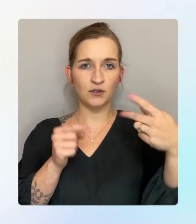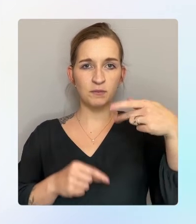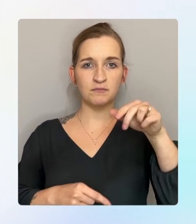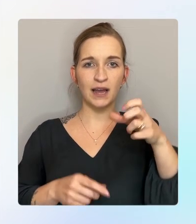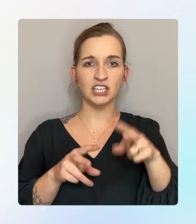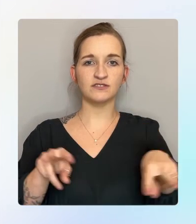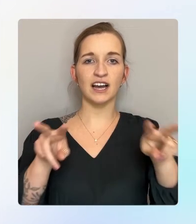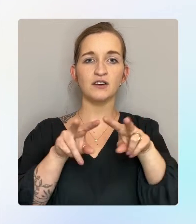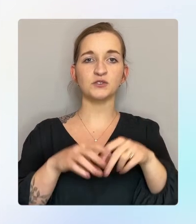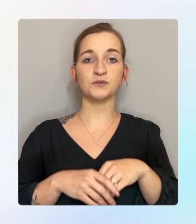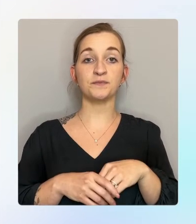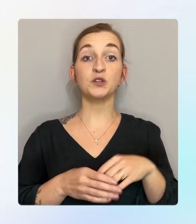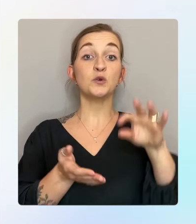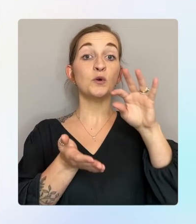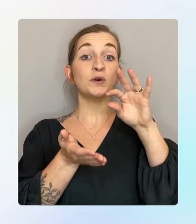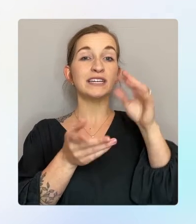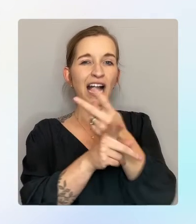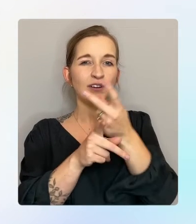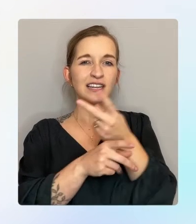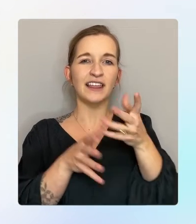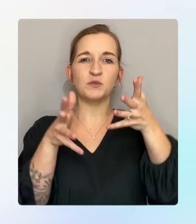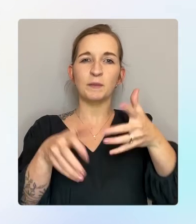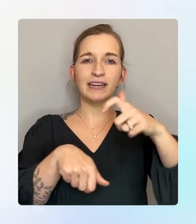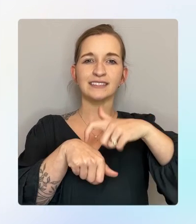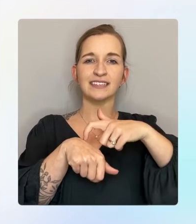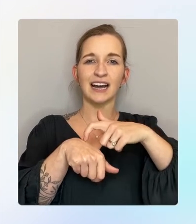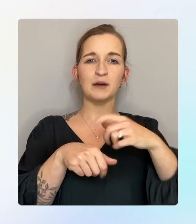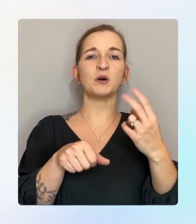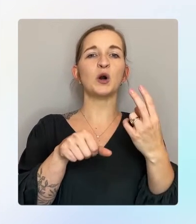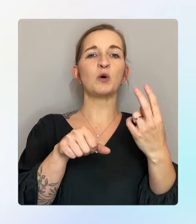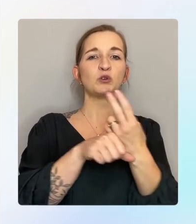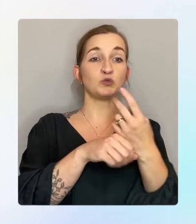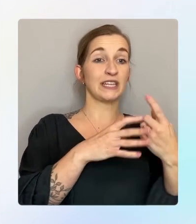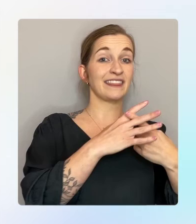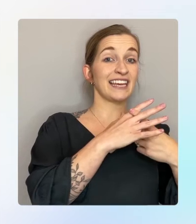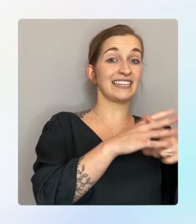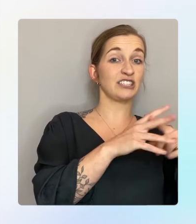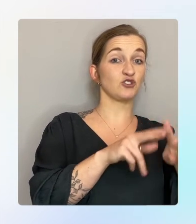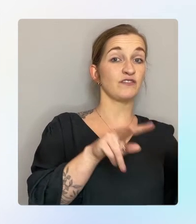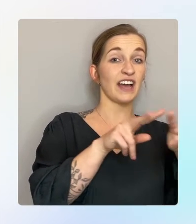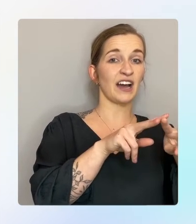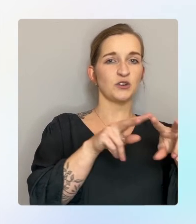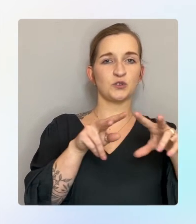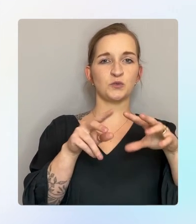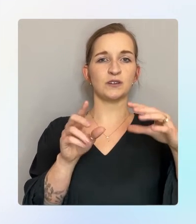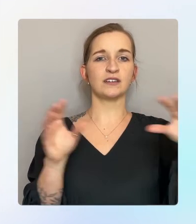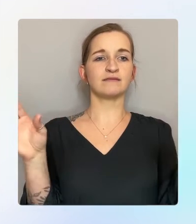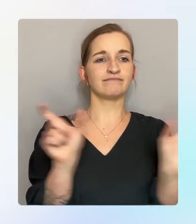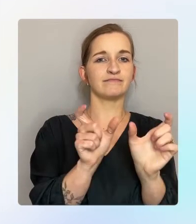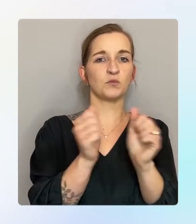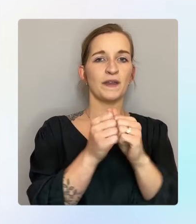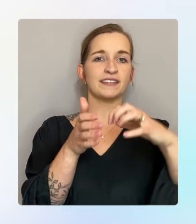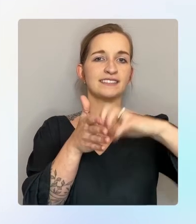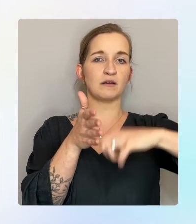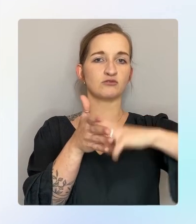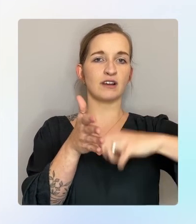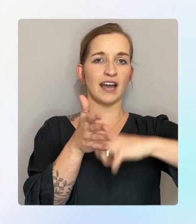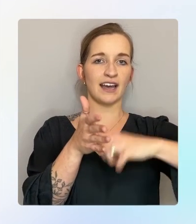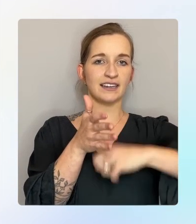In order to calculate the remaining time, we use the "Subtract" patch with the "Initial value." To trigger the "Completed" pulse when the timer reaches zero,